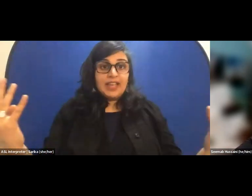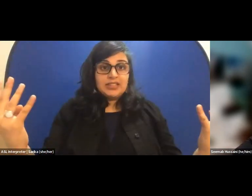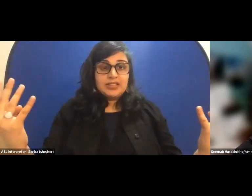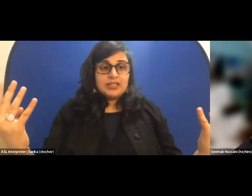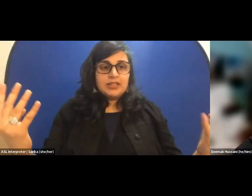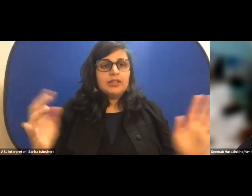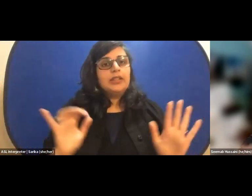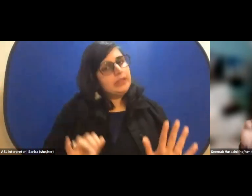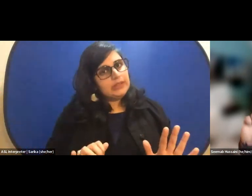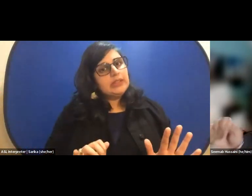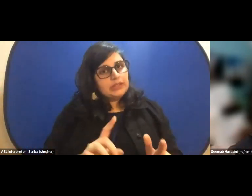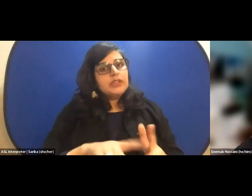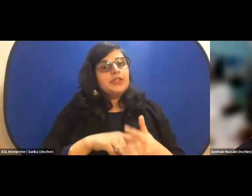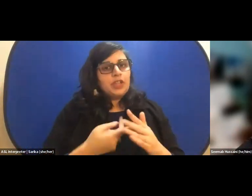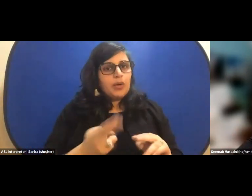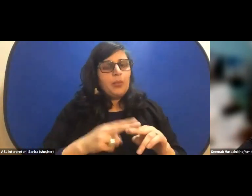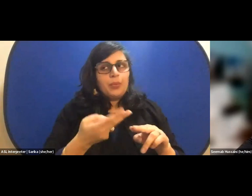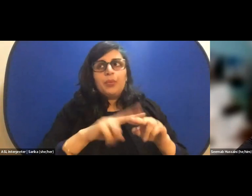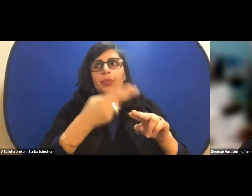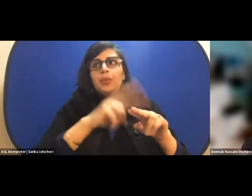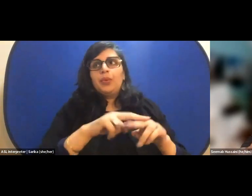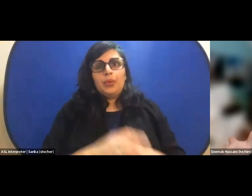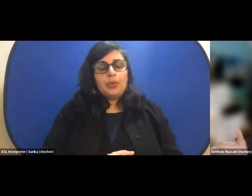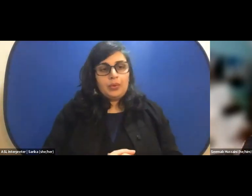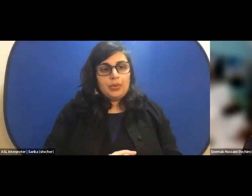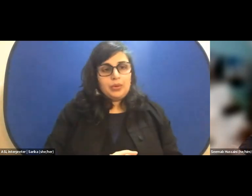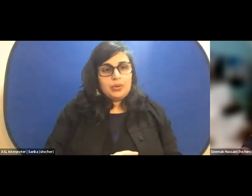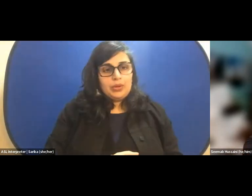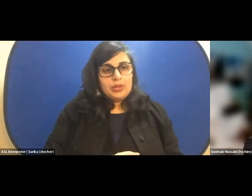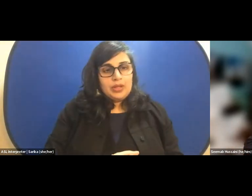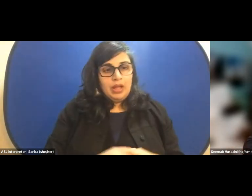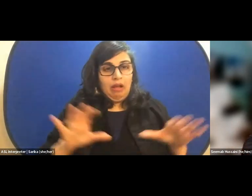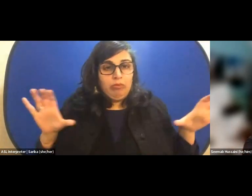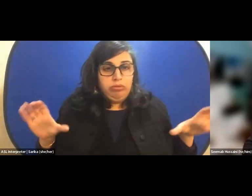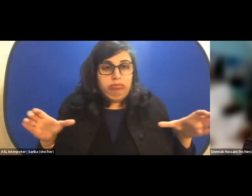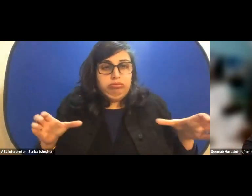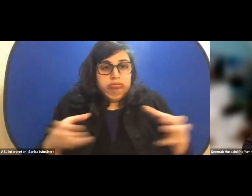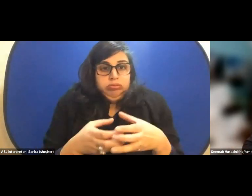device known by LRAD demanding us not to touch the fence. This set